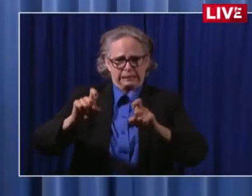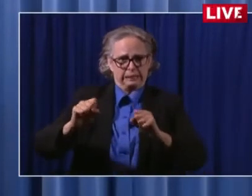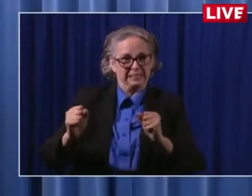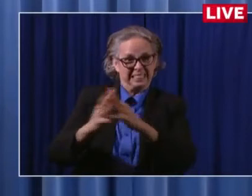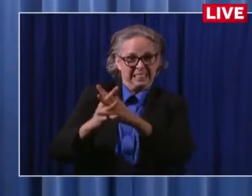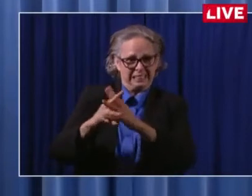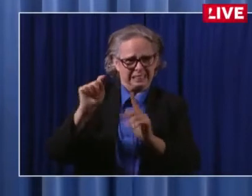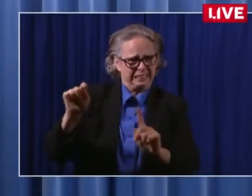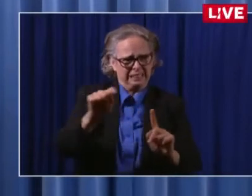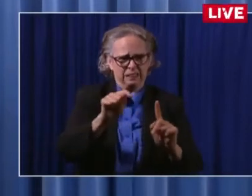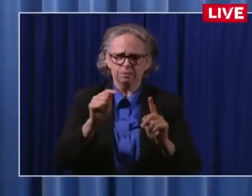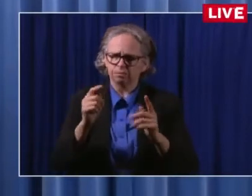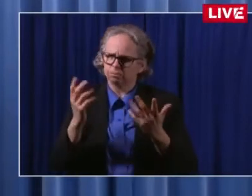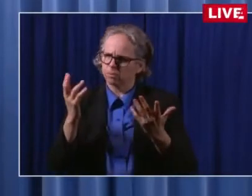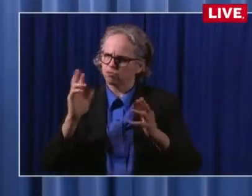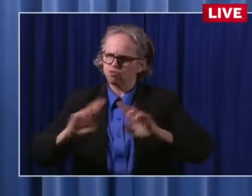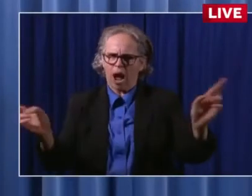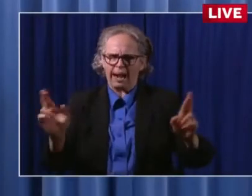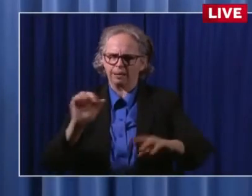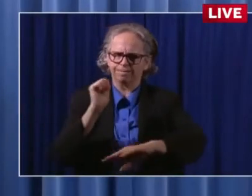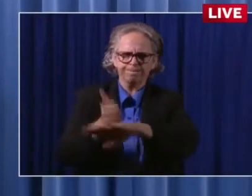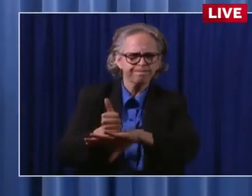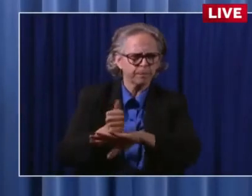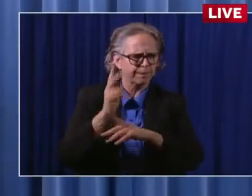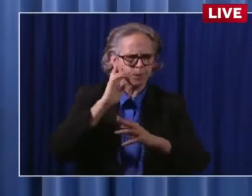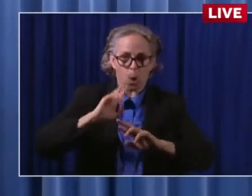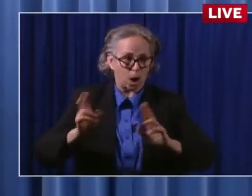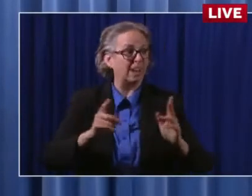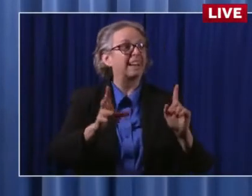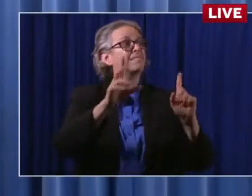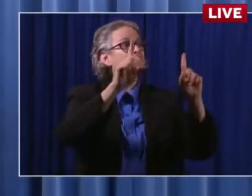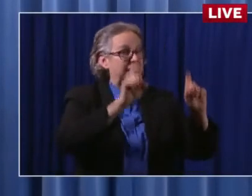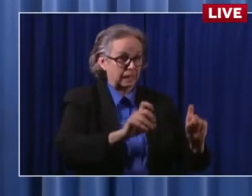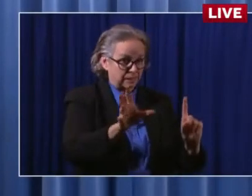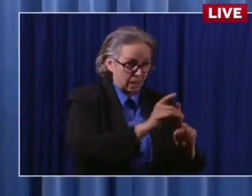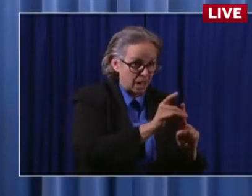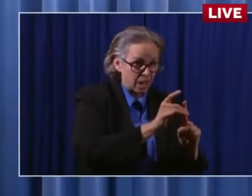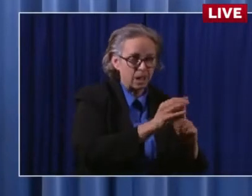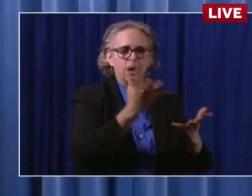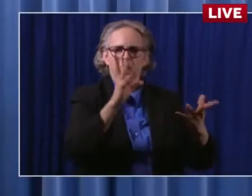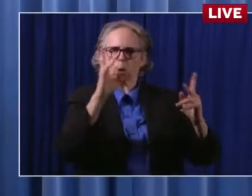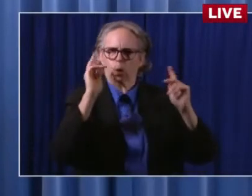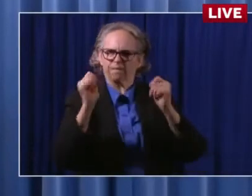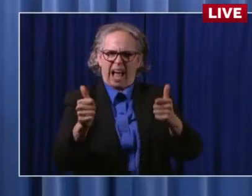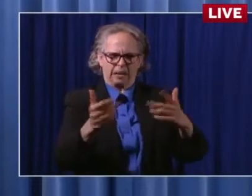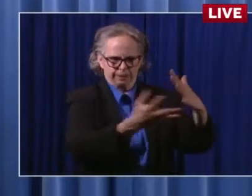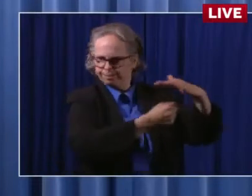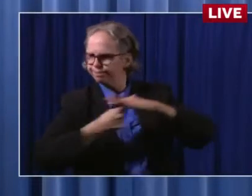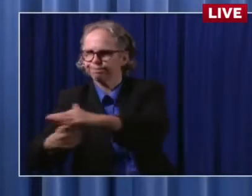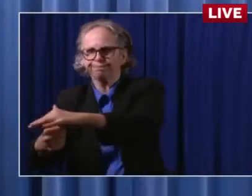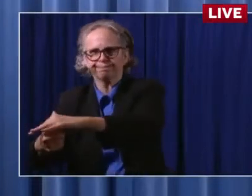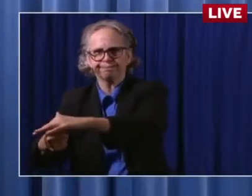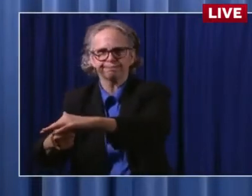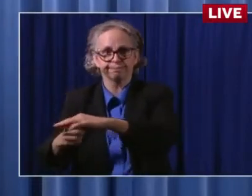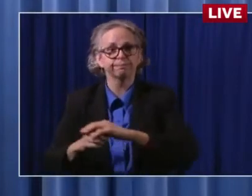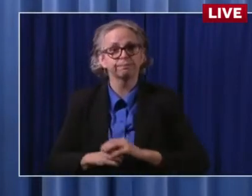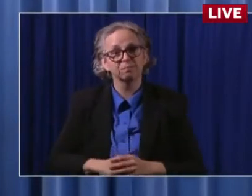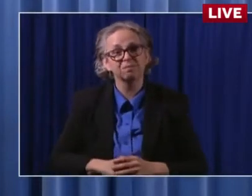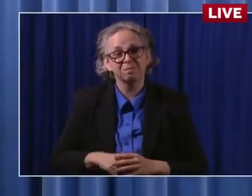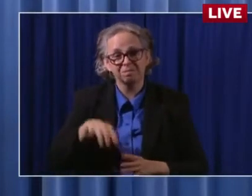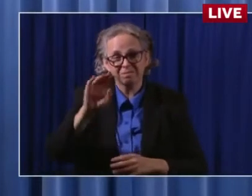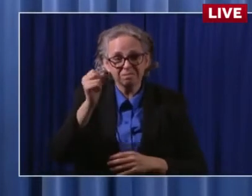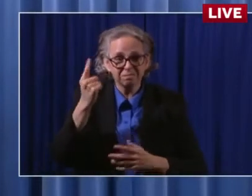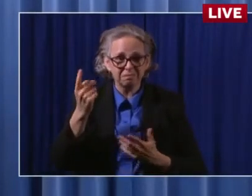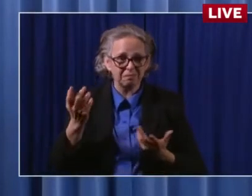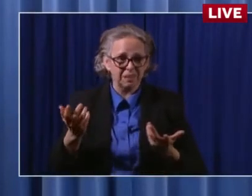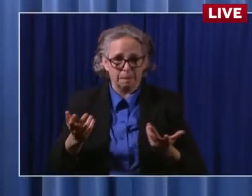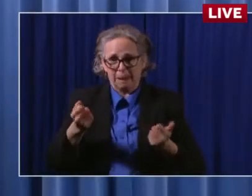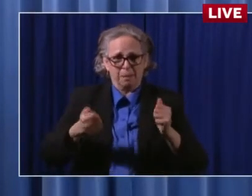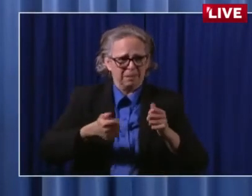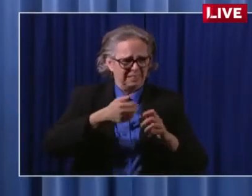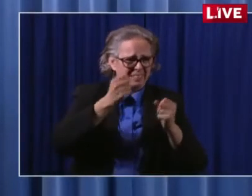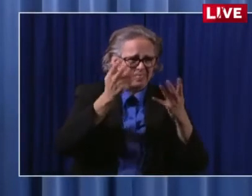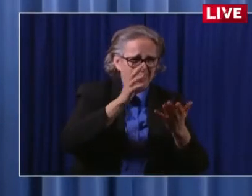TESTING, WE WOULD HOPE, WOULD BE COMPLETE WITHIN A SHORT PERIOD OF TIME AFTER IT IS DONE SO THEY CAN TAKE THE APPROPRIATE ACTION.